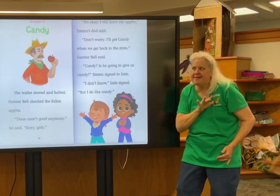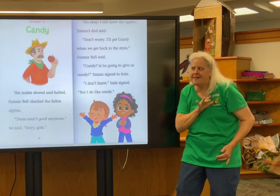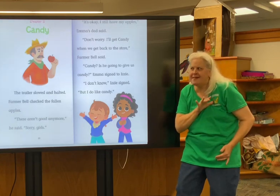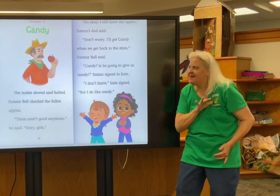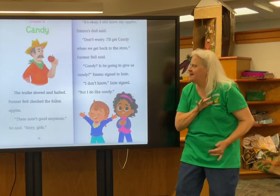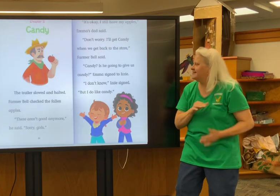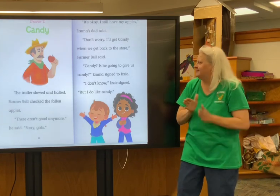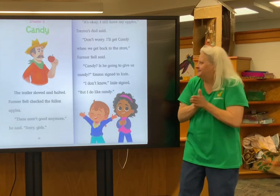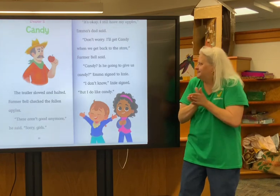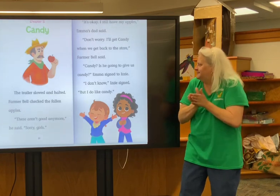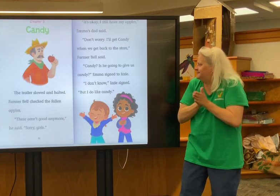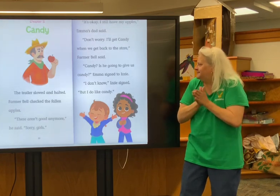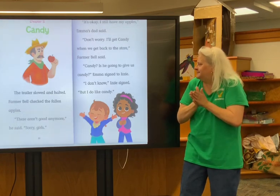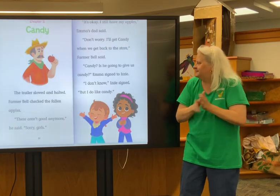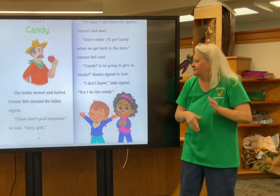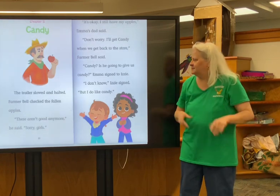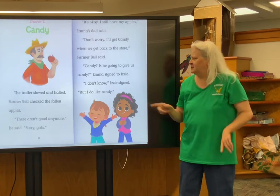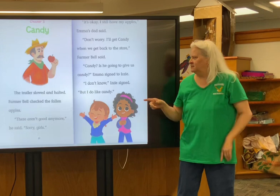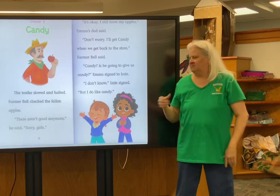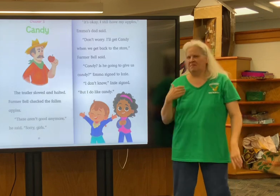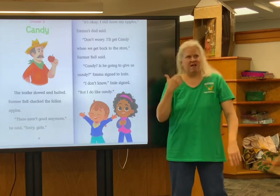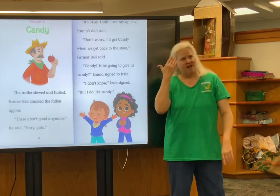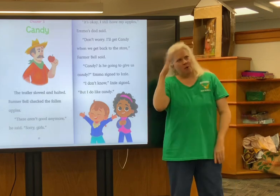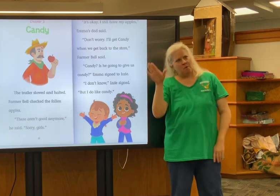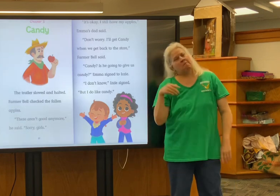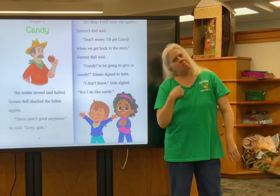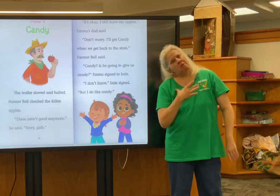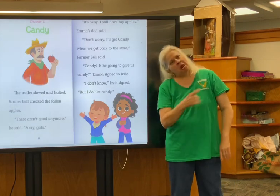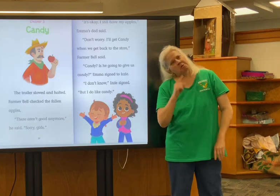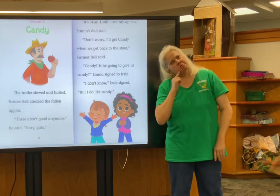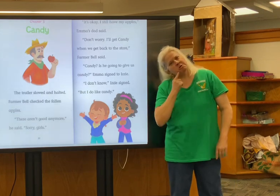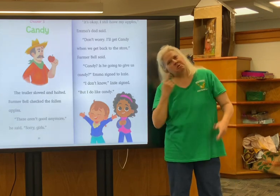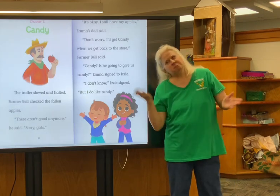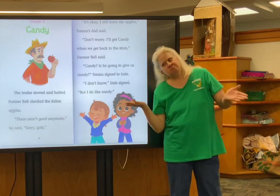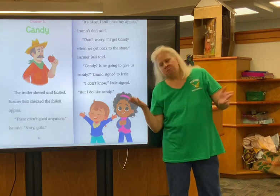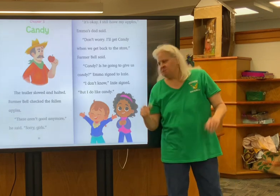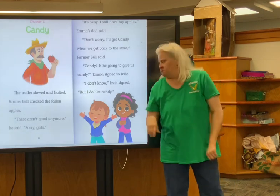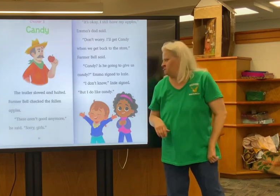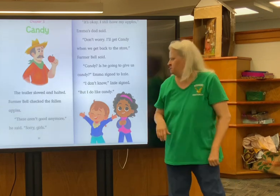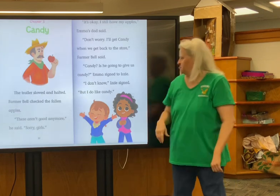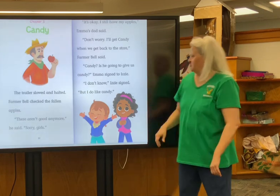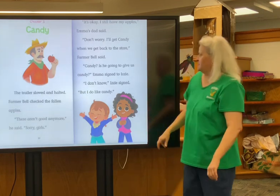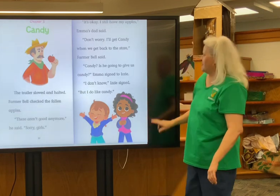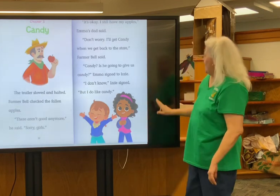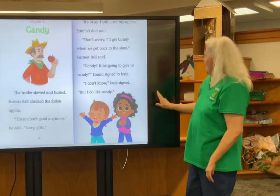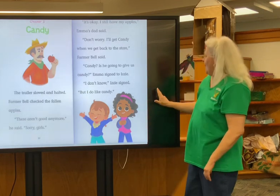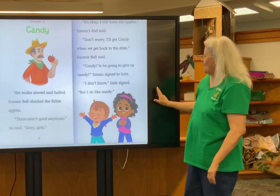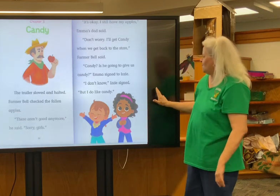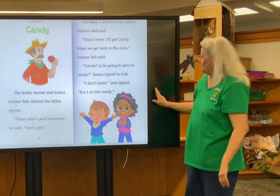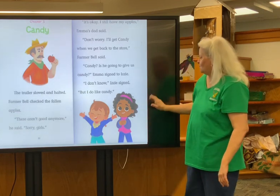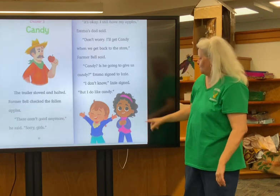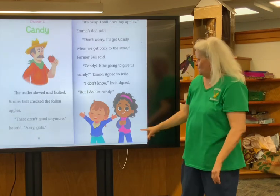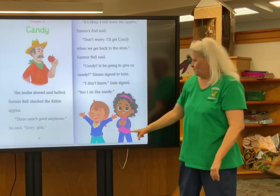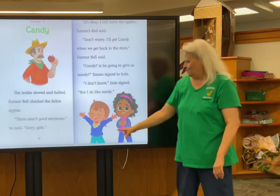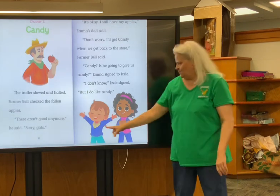"Candy? Is he going to give us candy?" Emma signed to Izzie. "I don't know," signed Izzie.